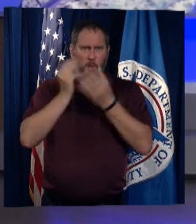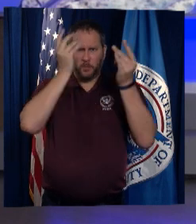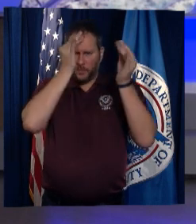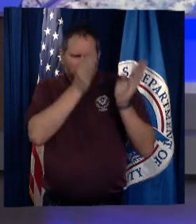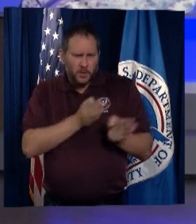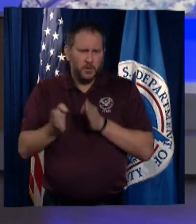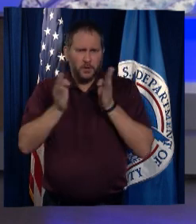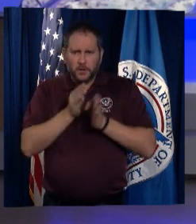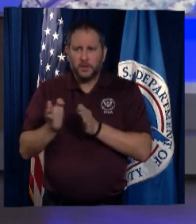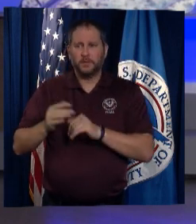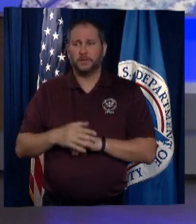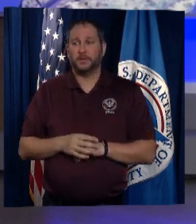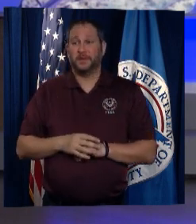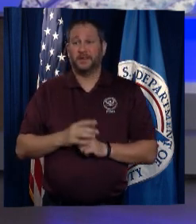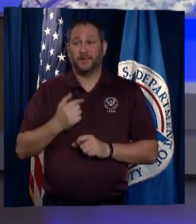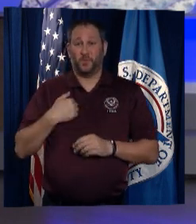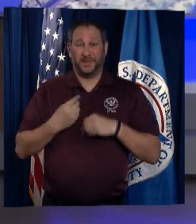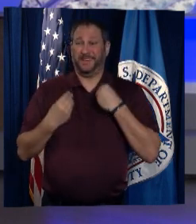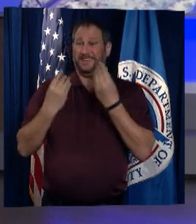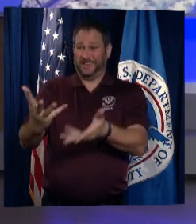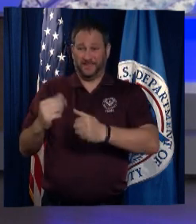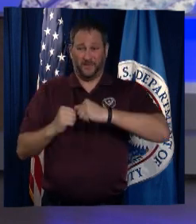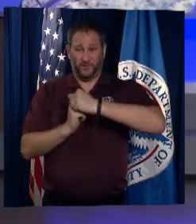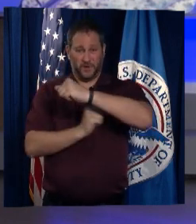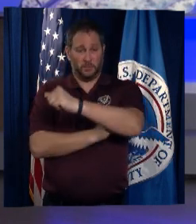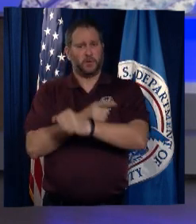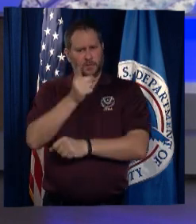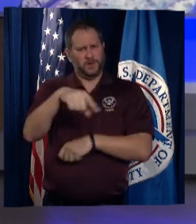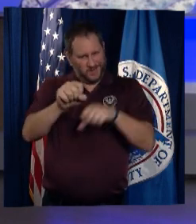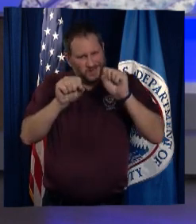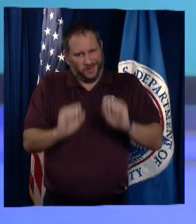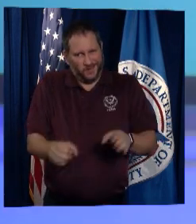preparing together builds community resilience and those relationships, so